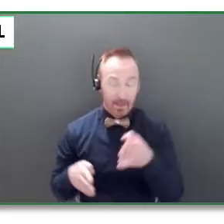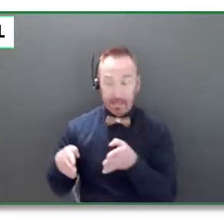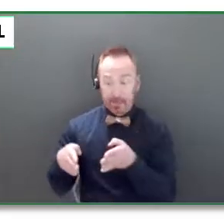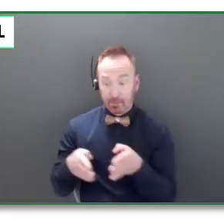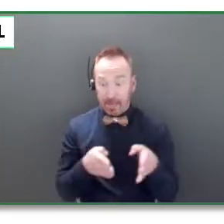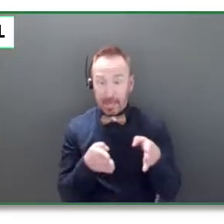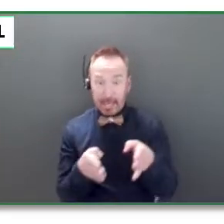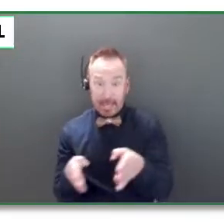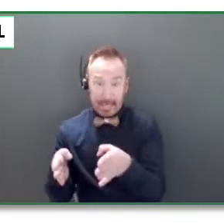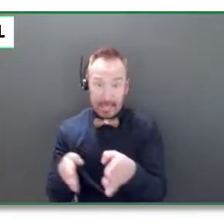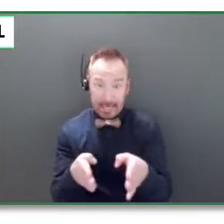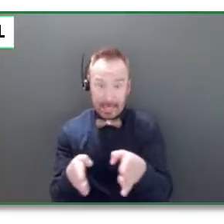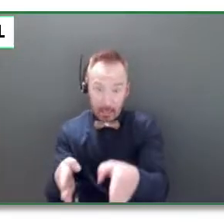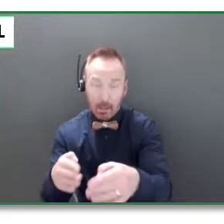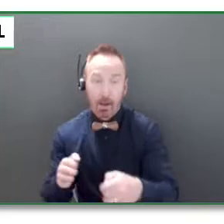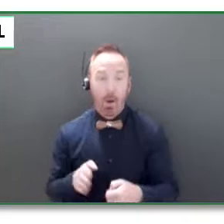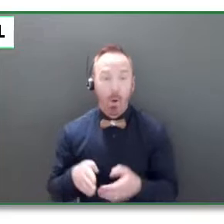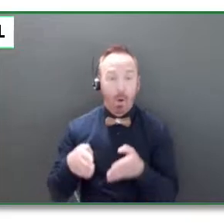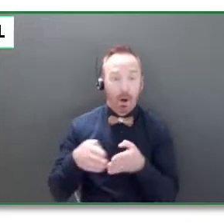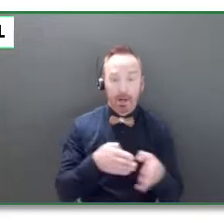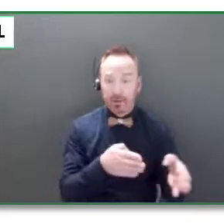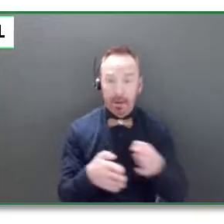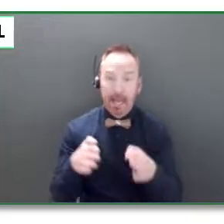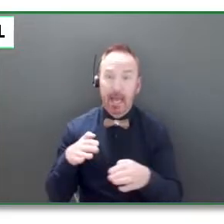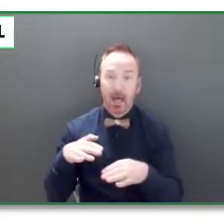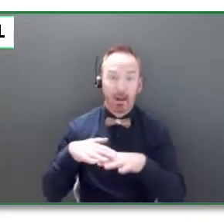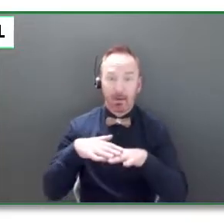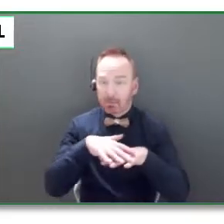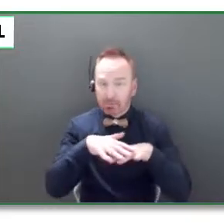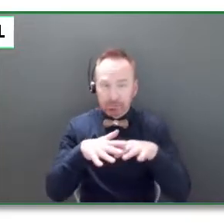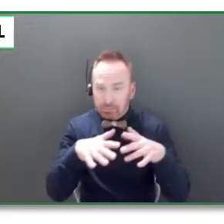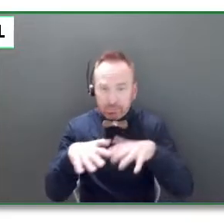trail network more inclusive and accessible? How do I know if the trail